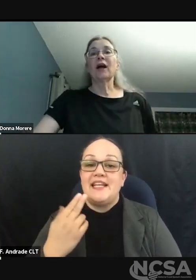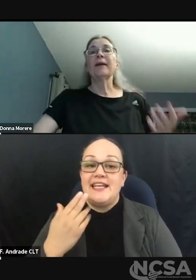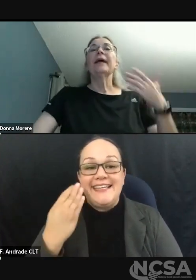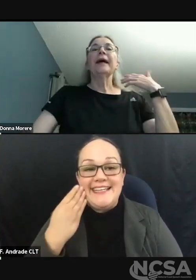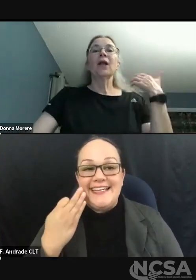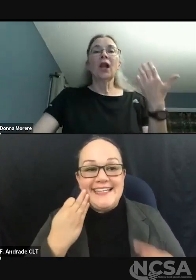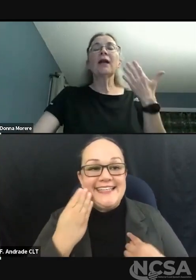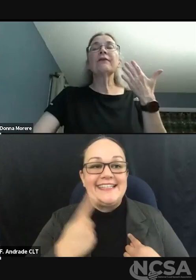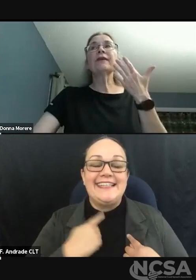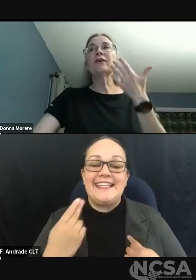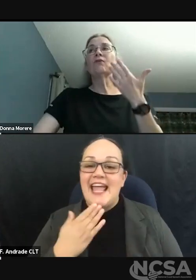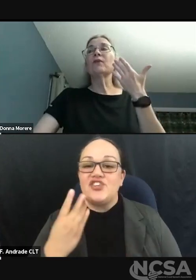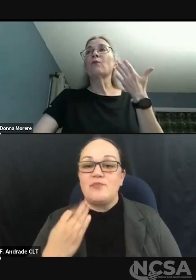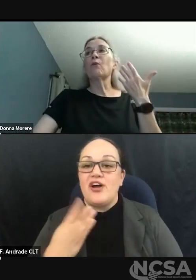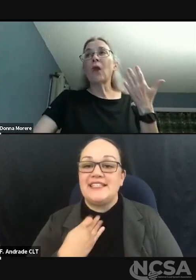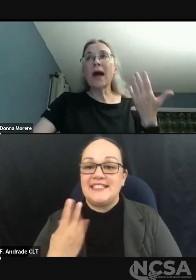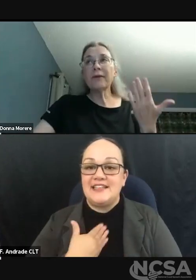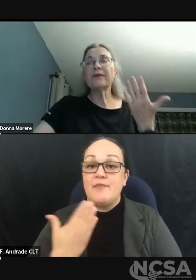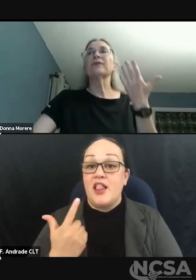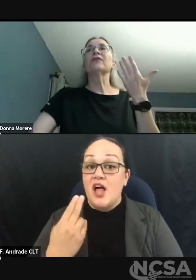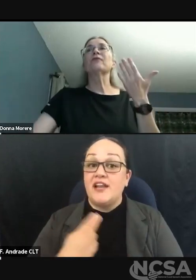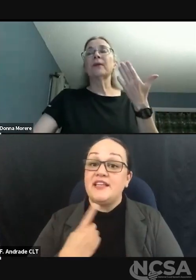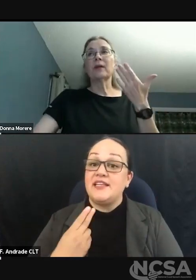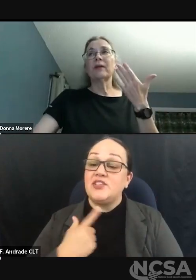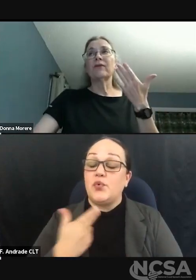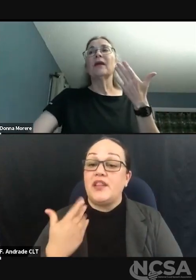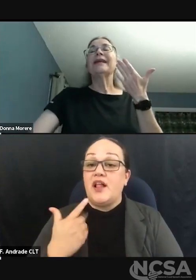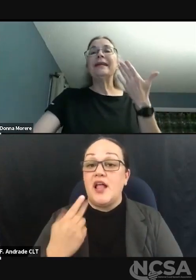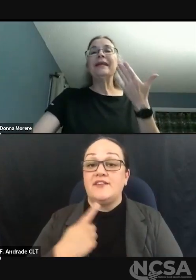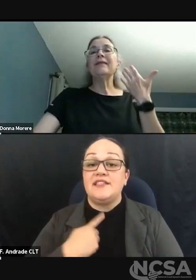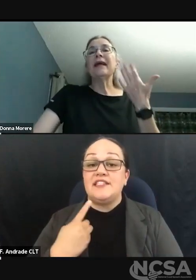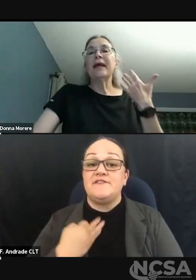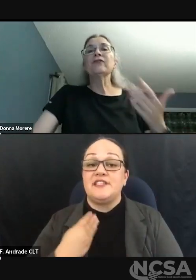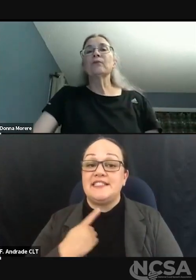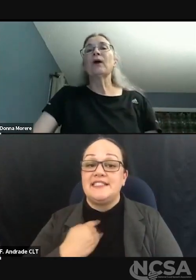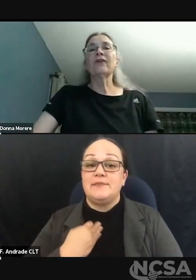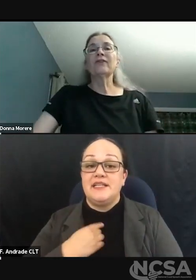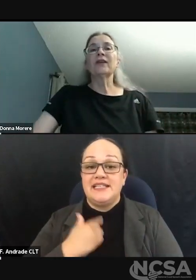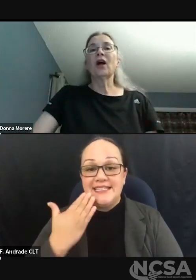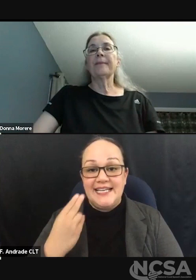and a lot of kids with a lot of different disabilities need that extra processing time.